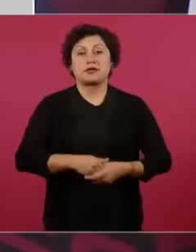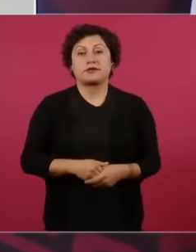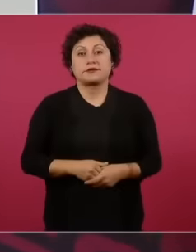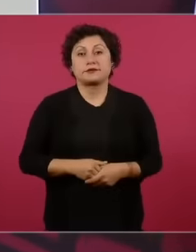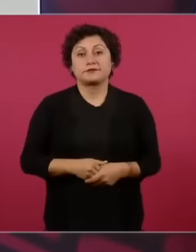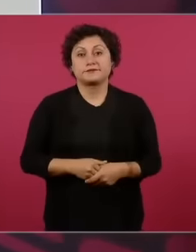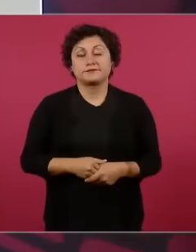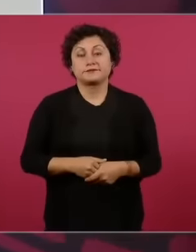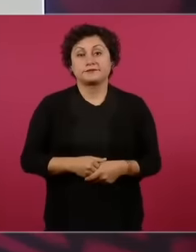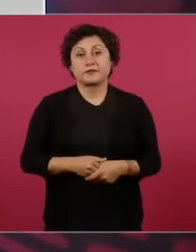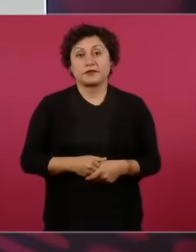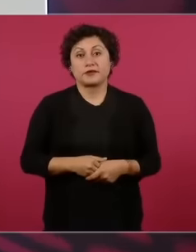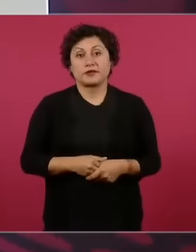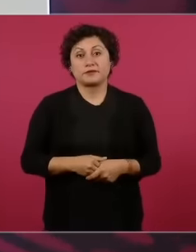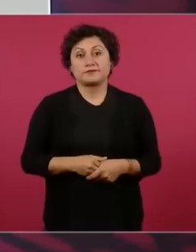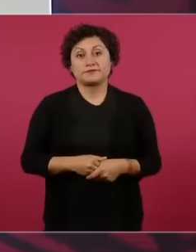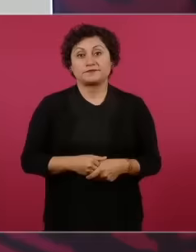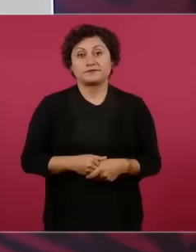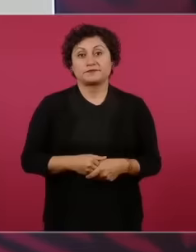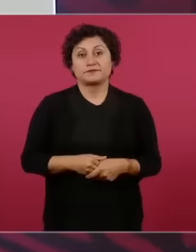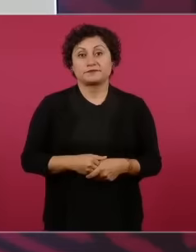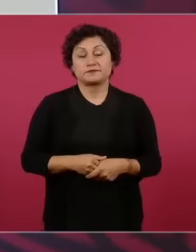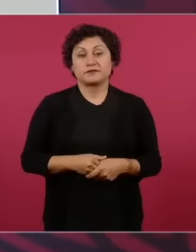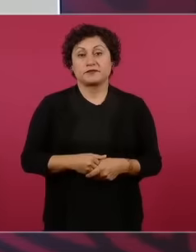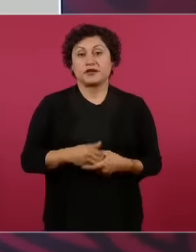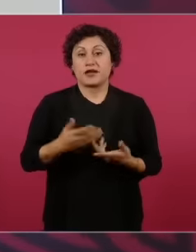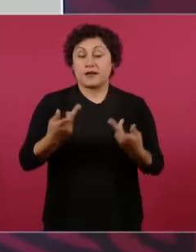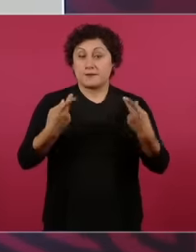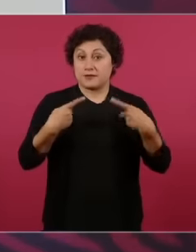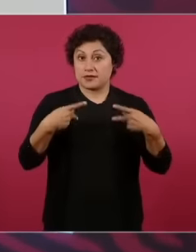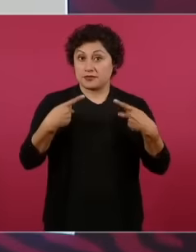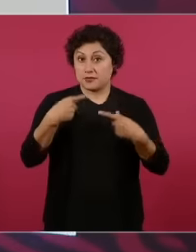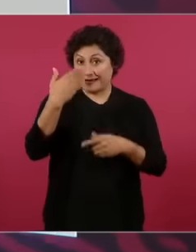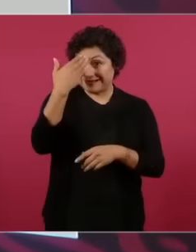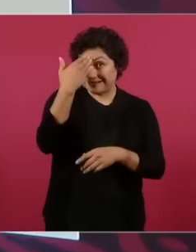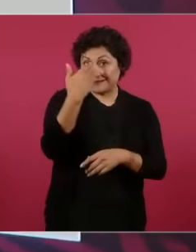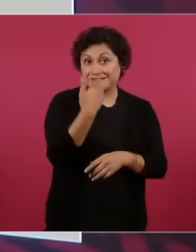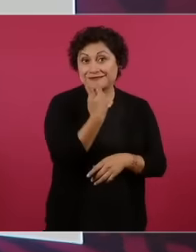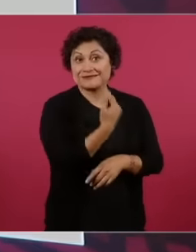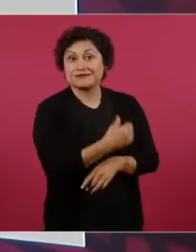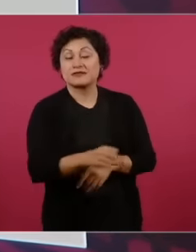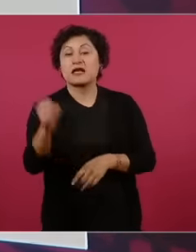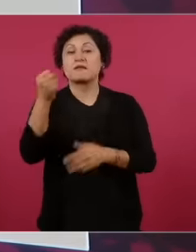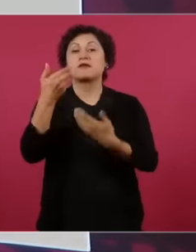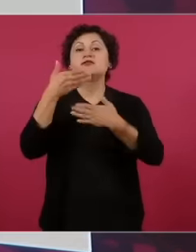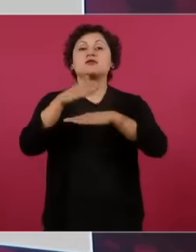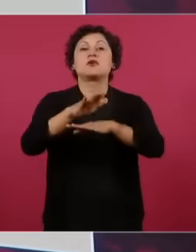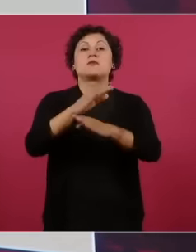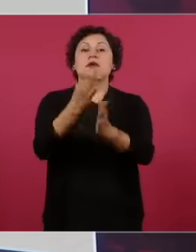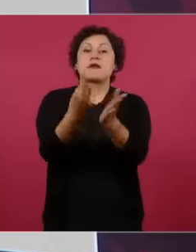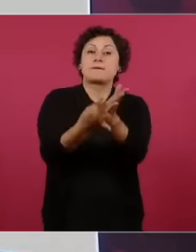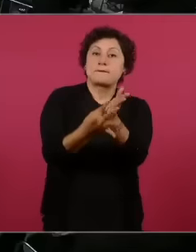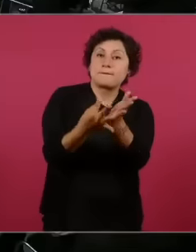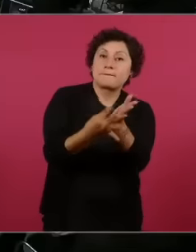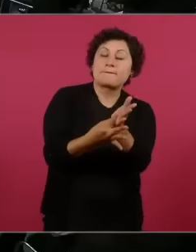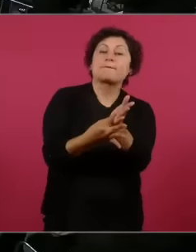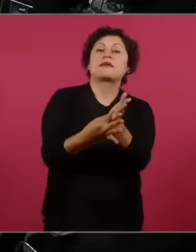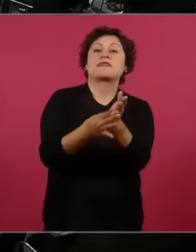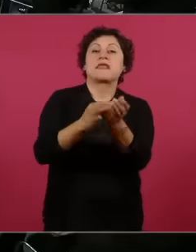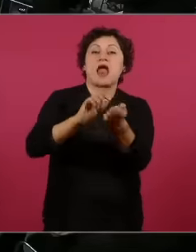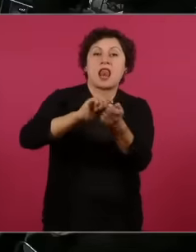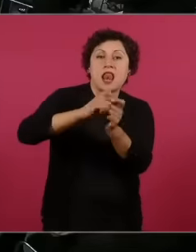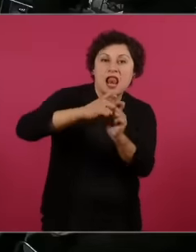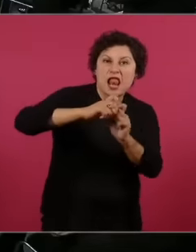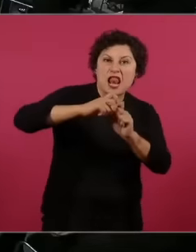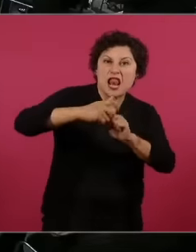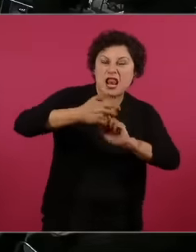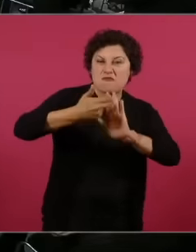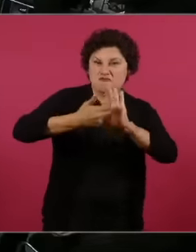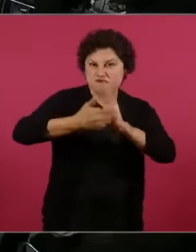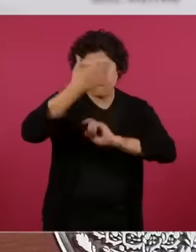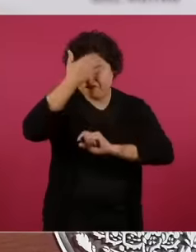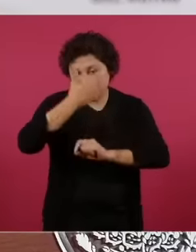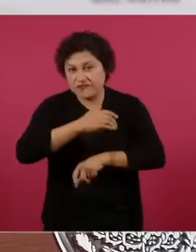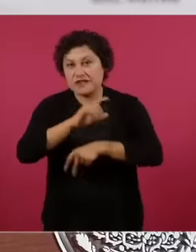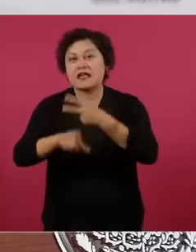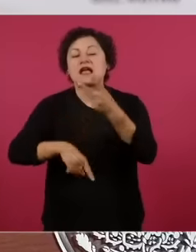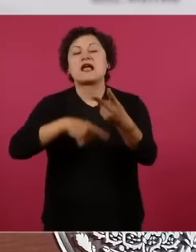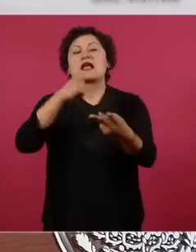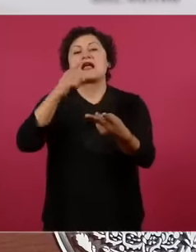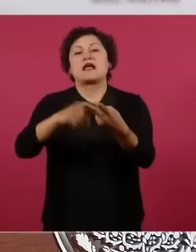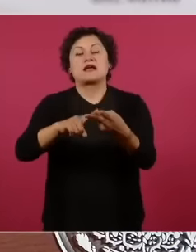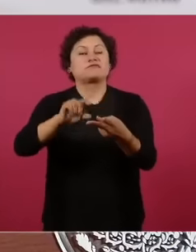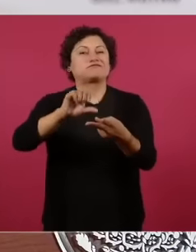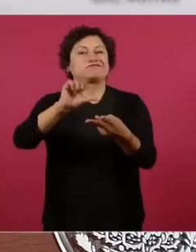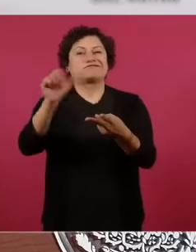many iron workers and welders to the United States for contracts and trained here the companies